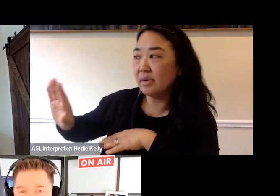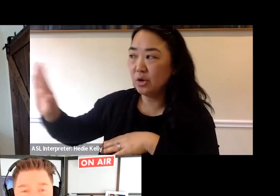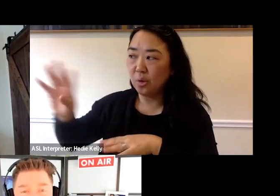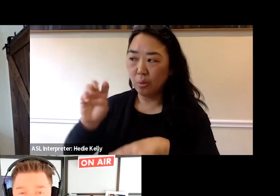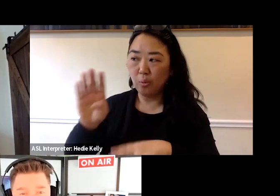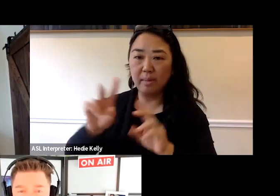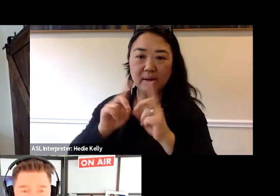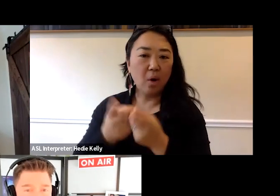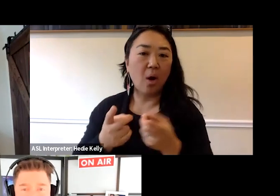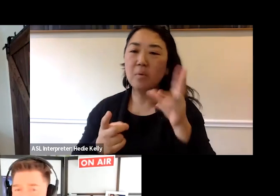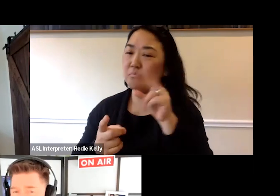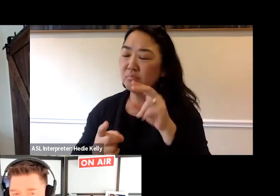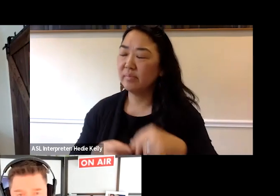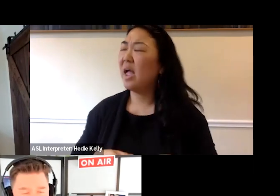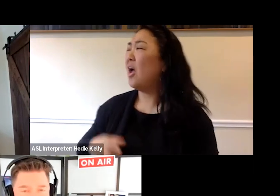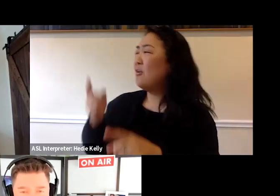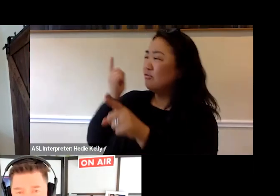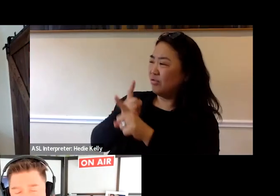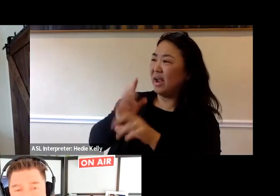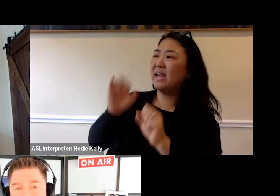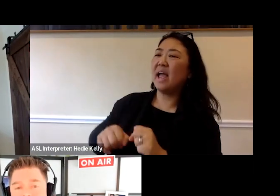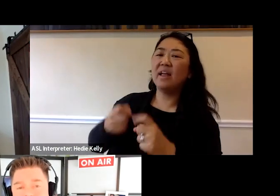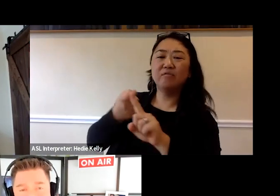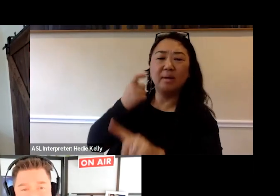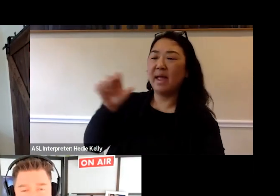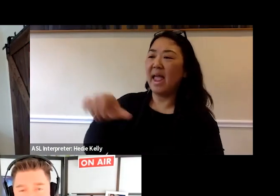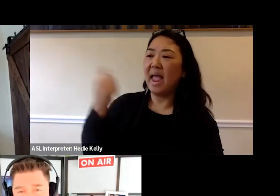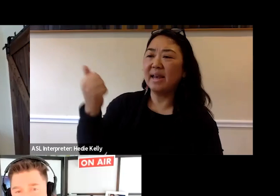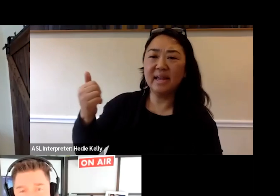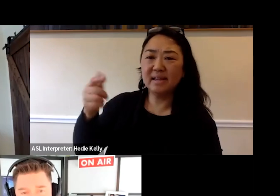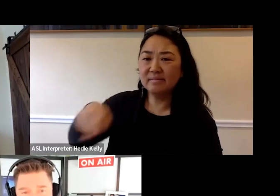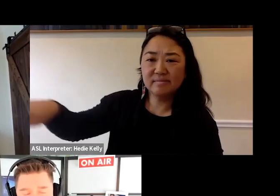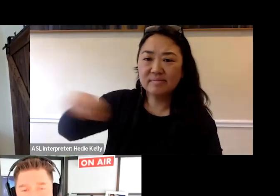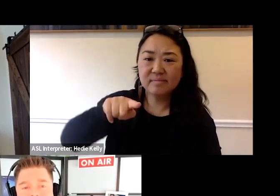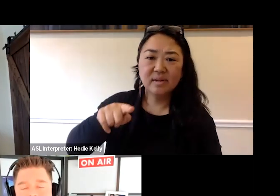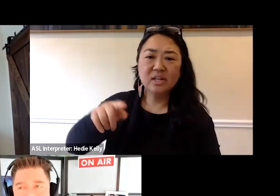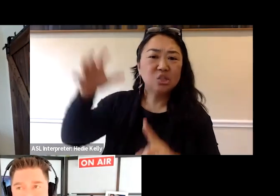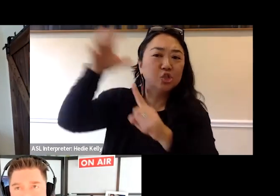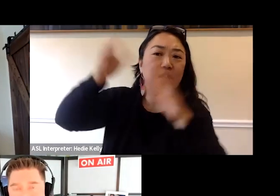It can really come from any champion. And we've seen those in house champions